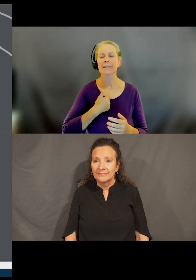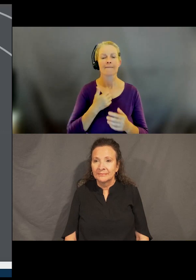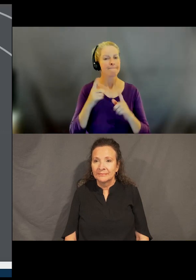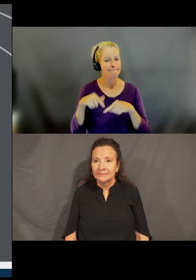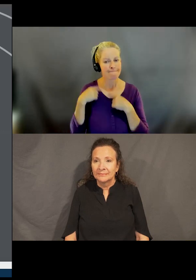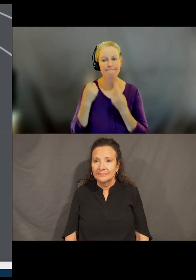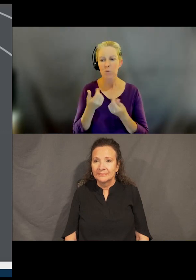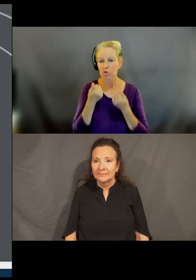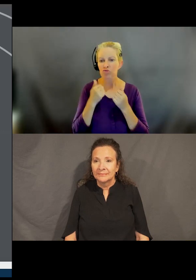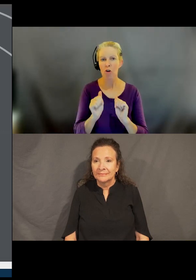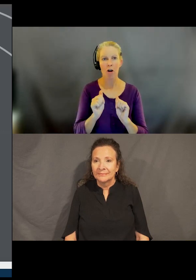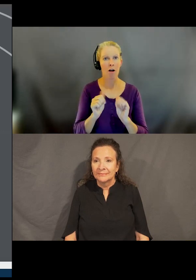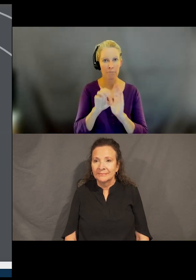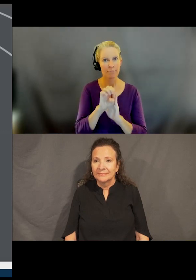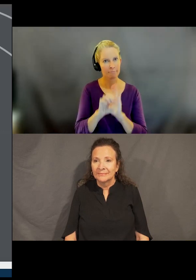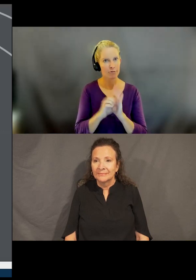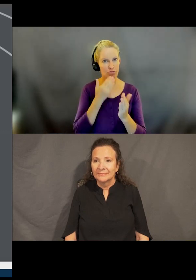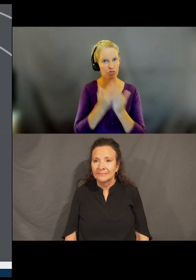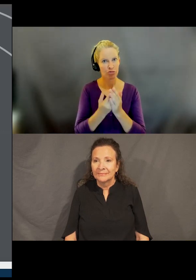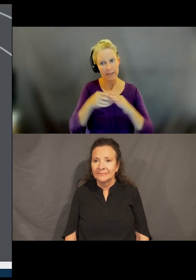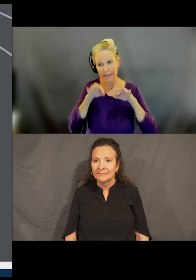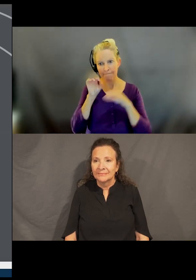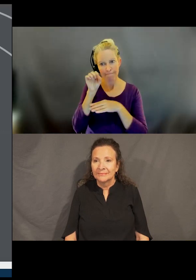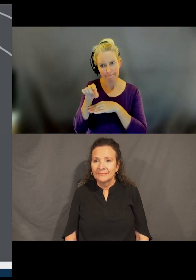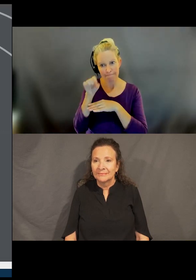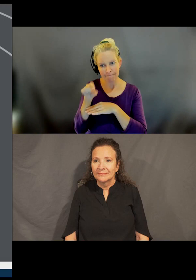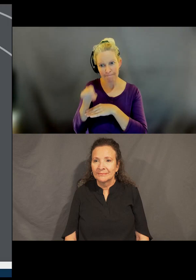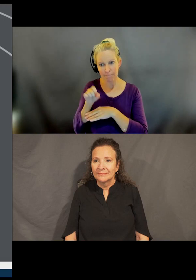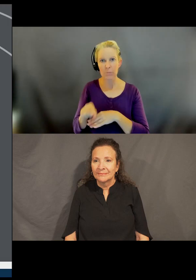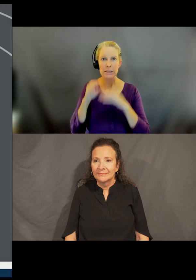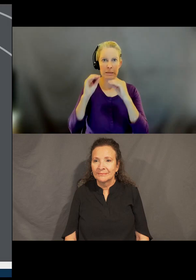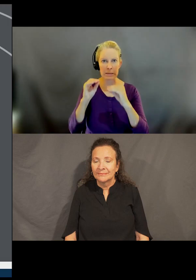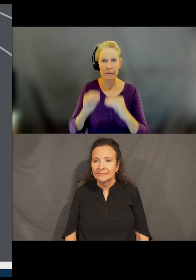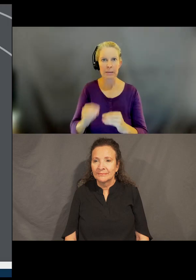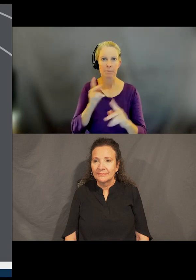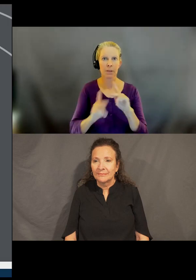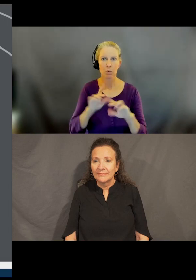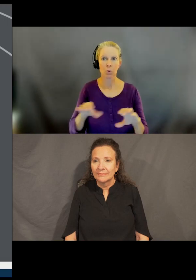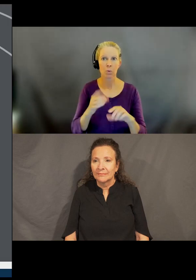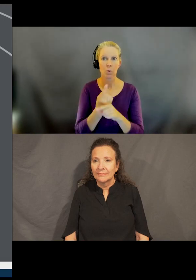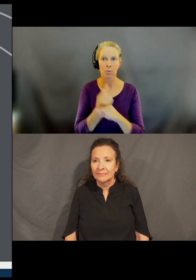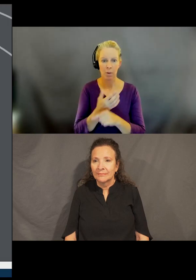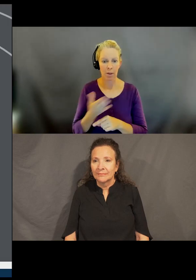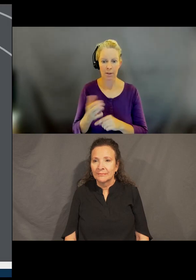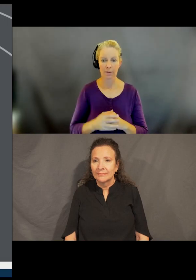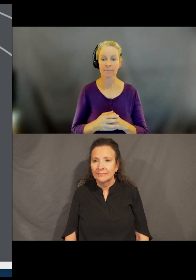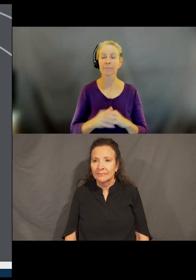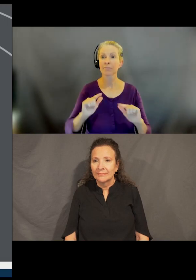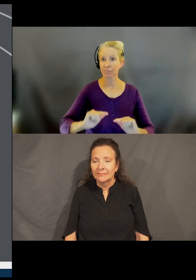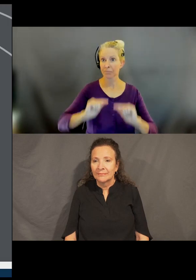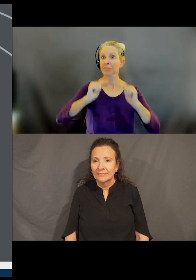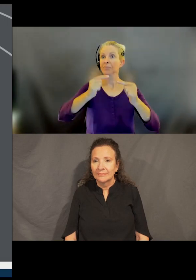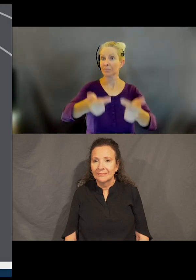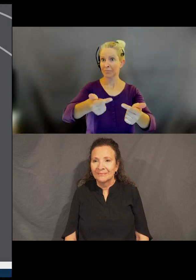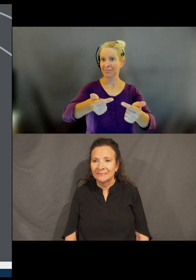do the right things. It's hard to teach people to do the right things and to make sure they do